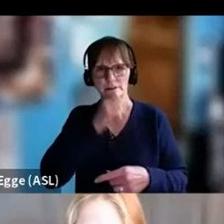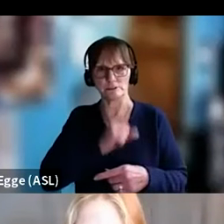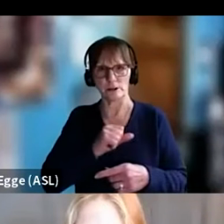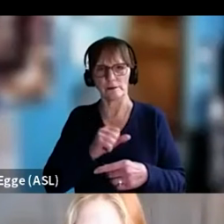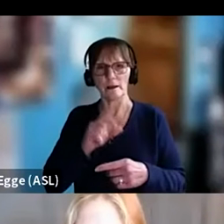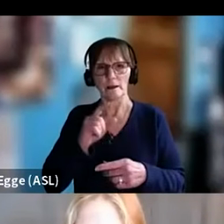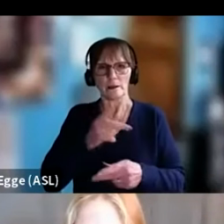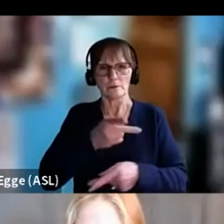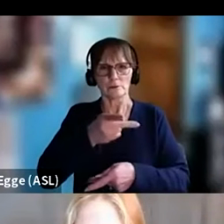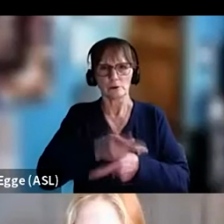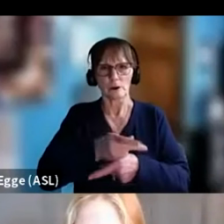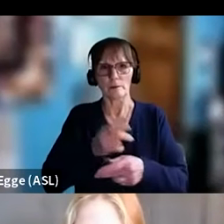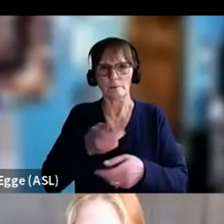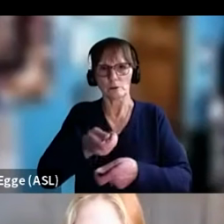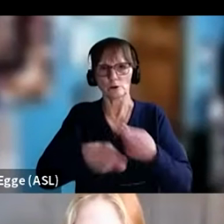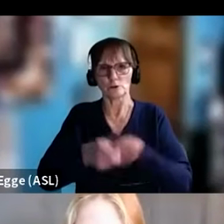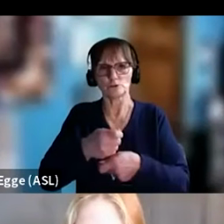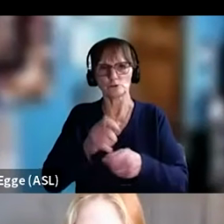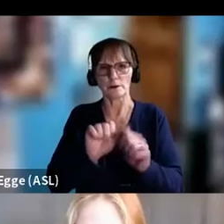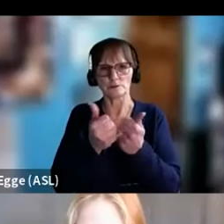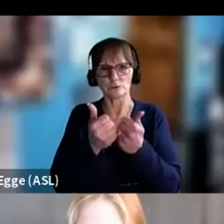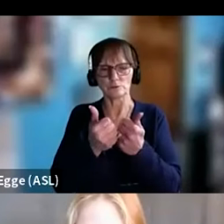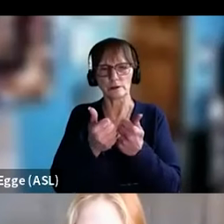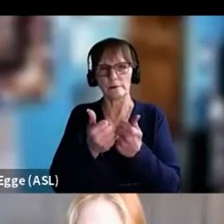like the trade association for the area agencies on aging.